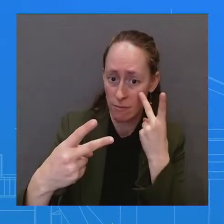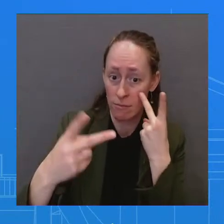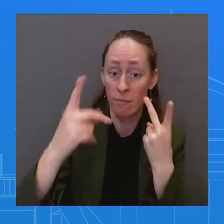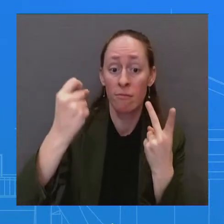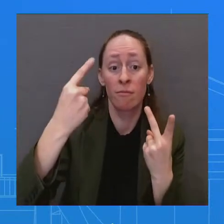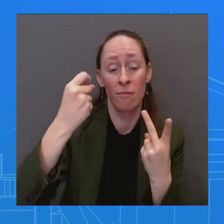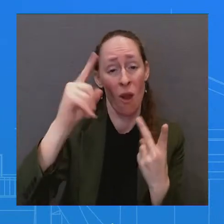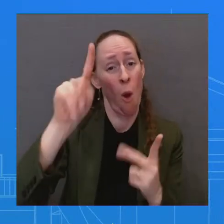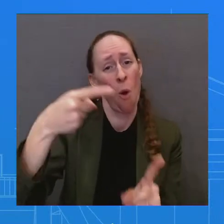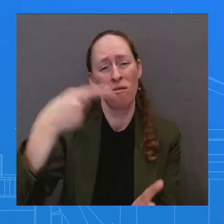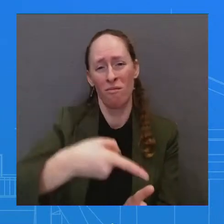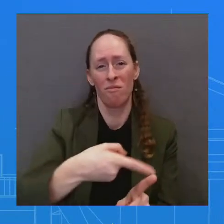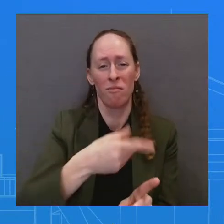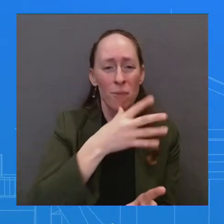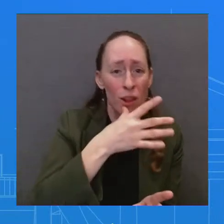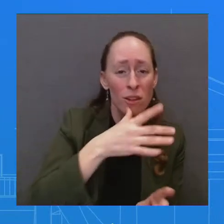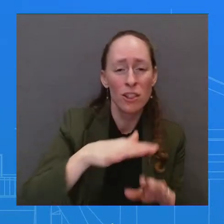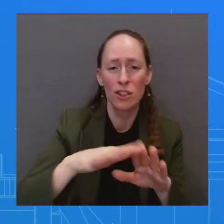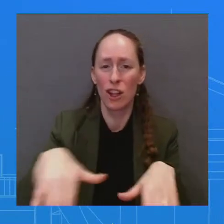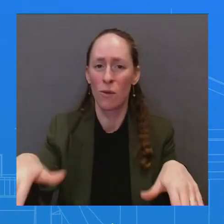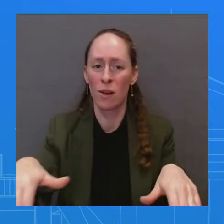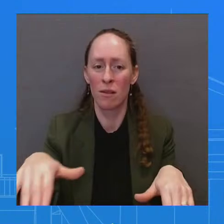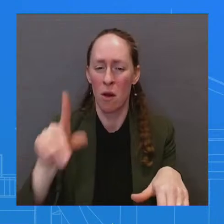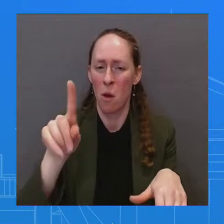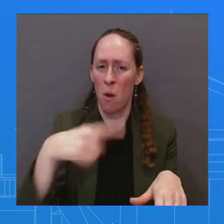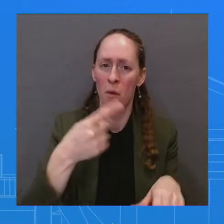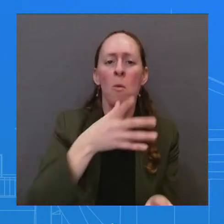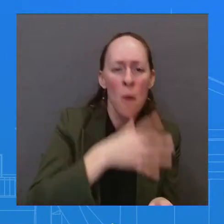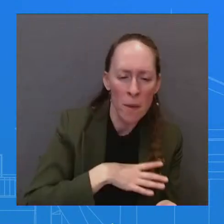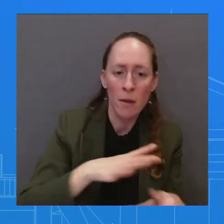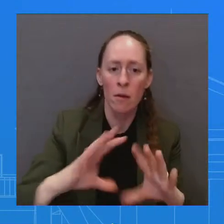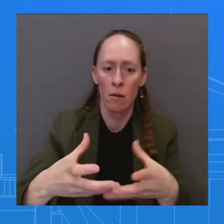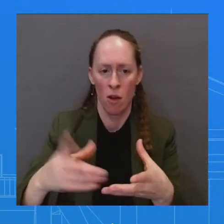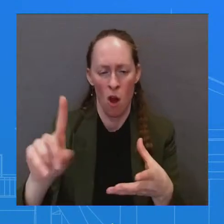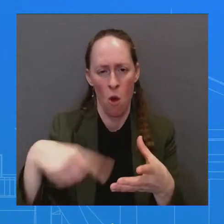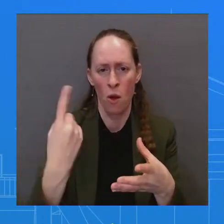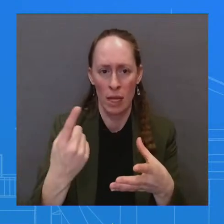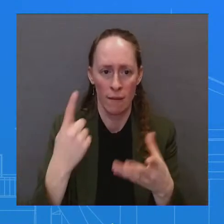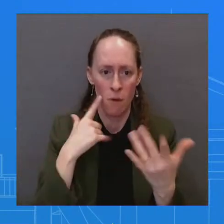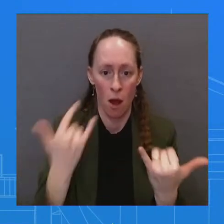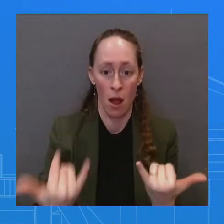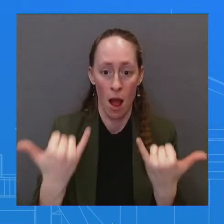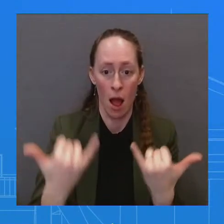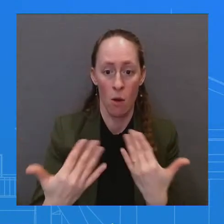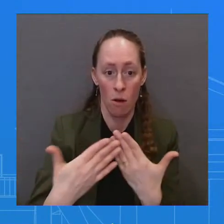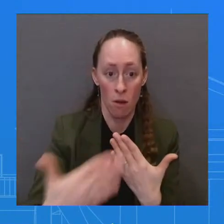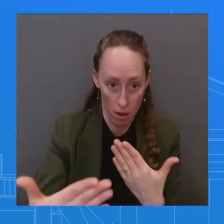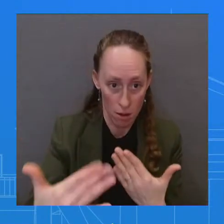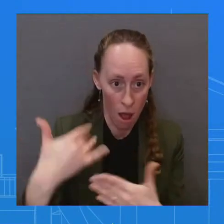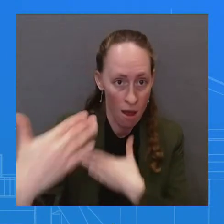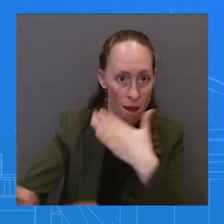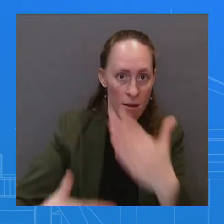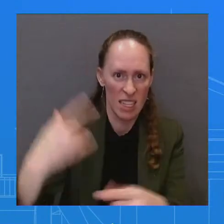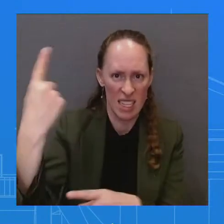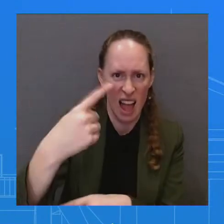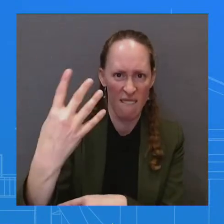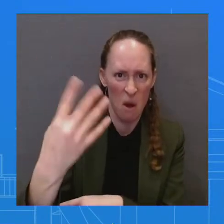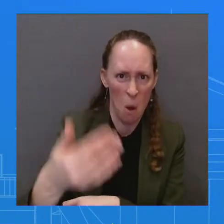We're -- we're glad that we got to day four here. We won't breathe a sigh of relief until we know we've got today's hostages out.